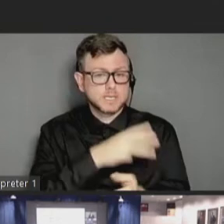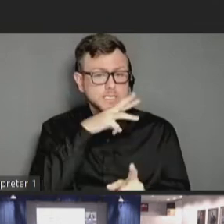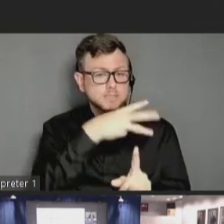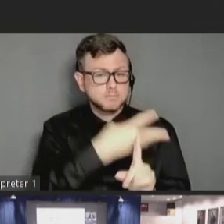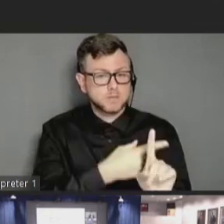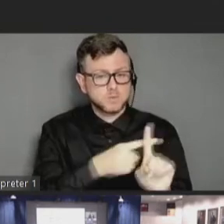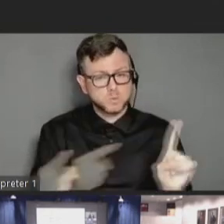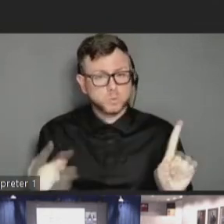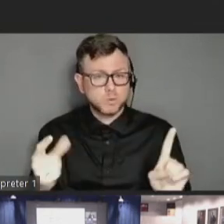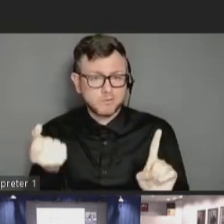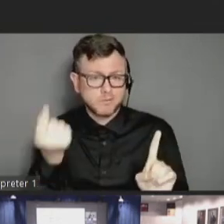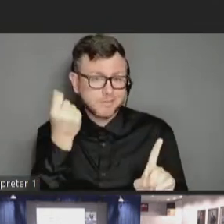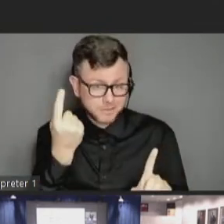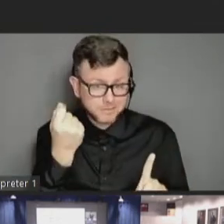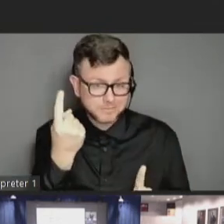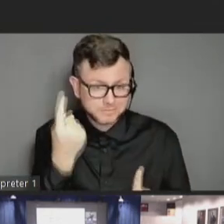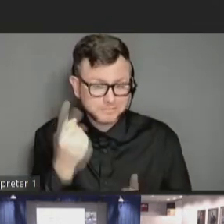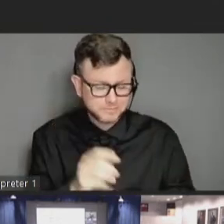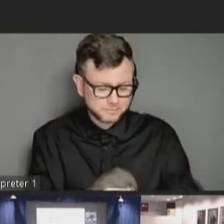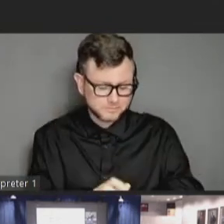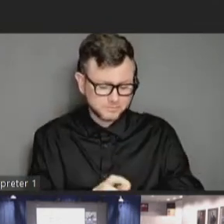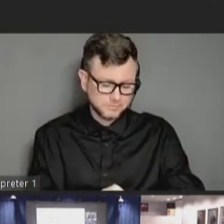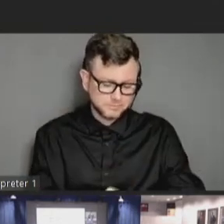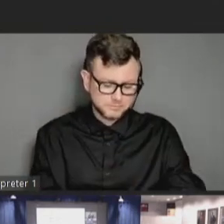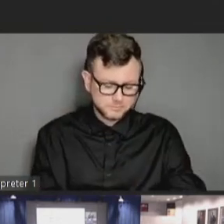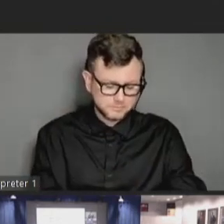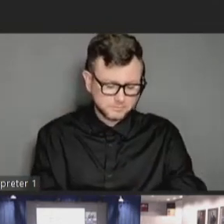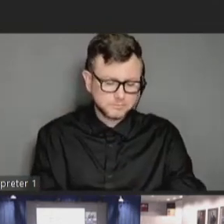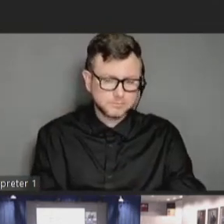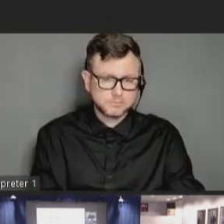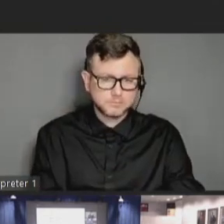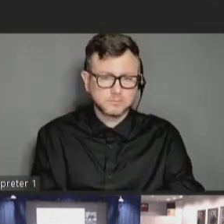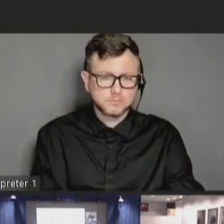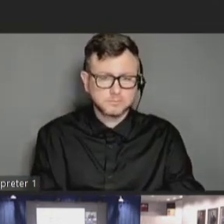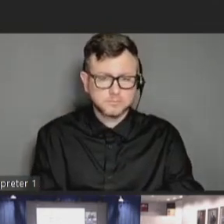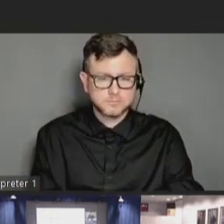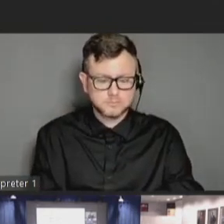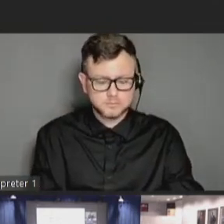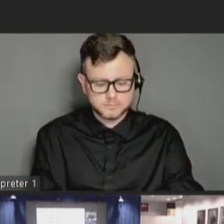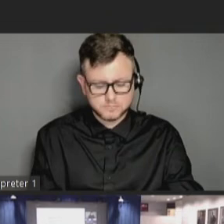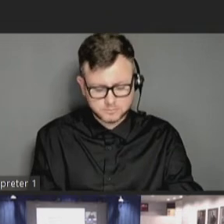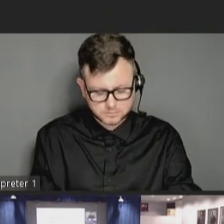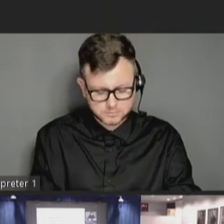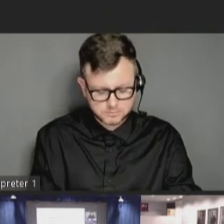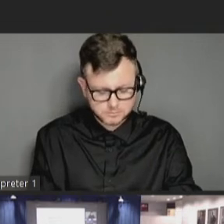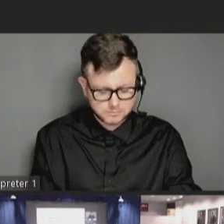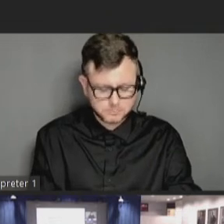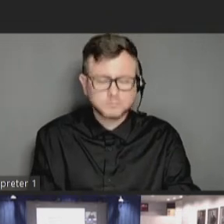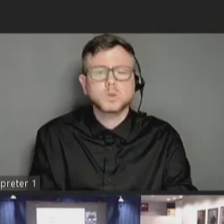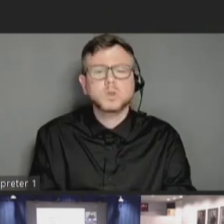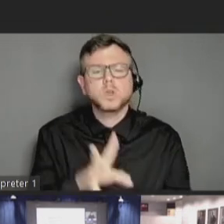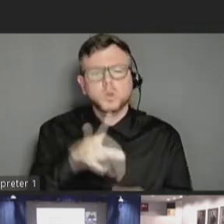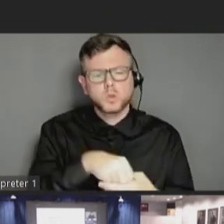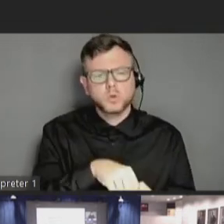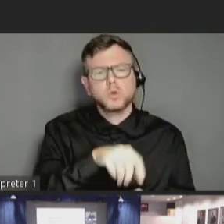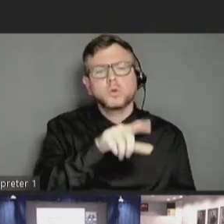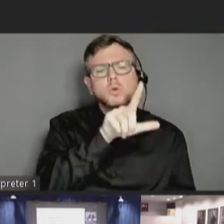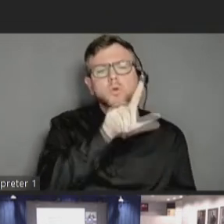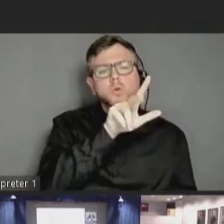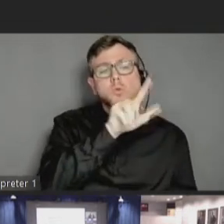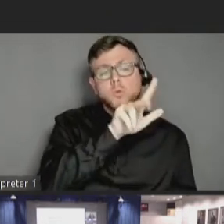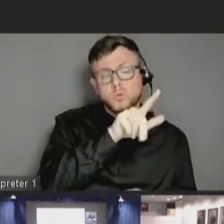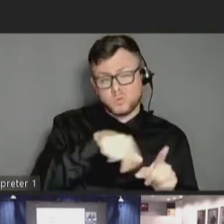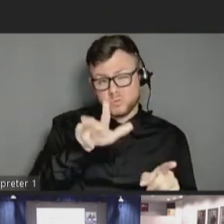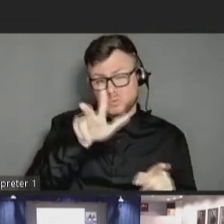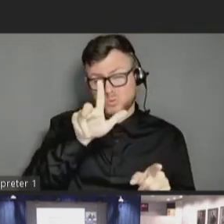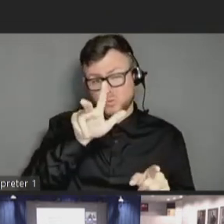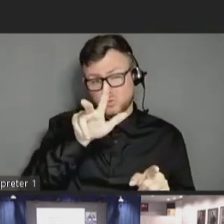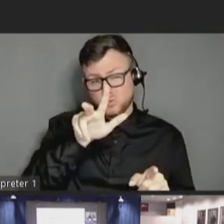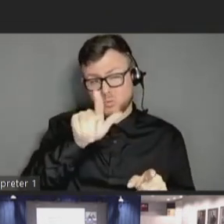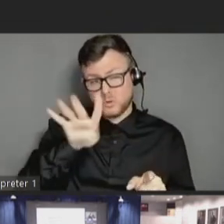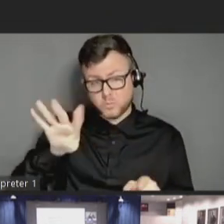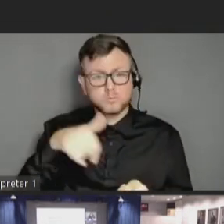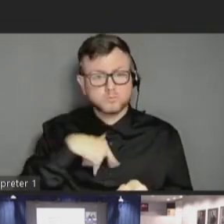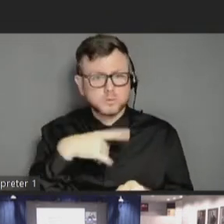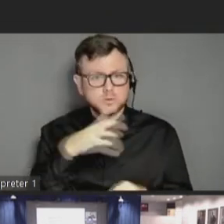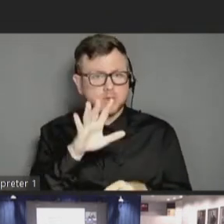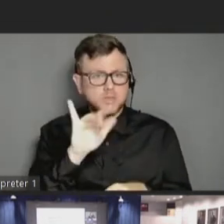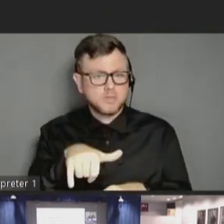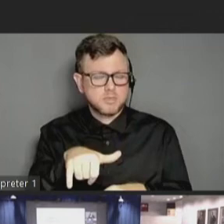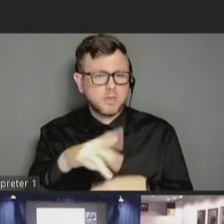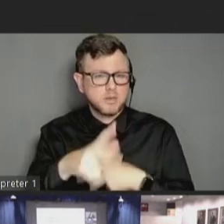through 11 years of age, to include the 2023-2024 formula, and to lower the age eligibility for